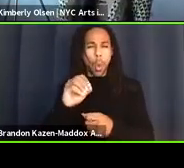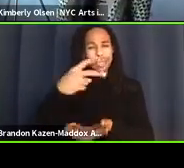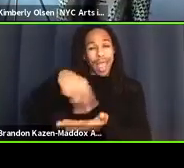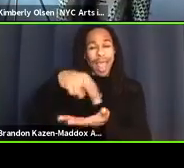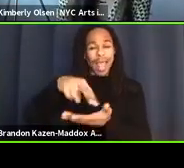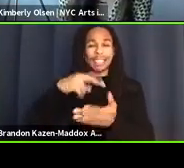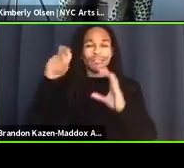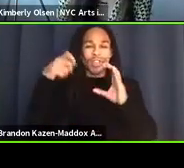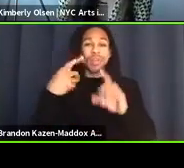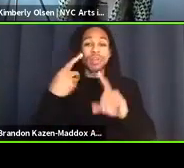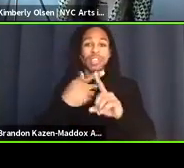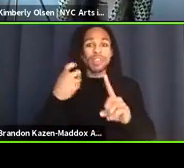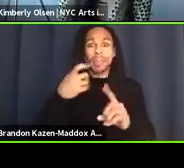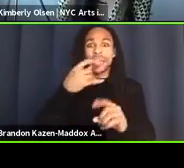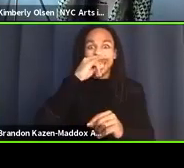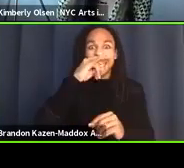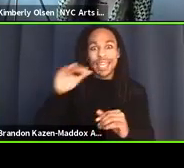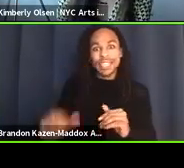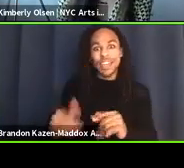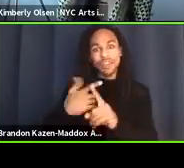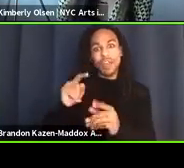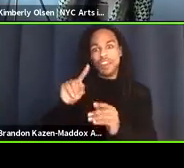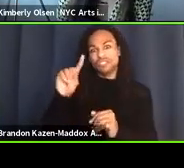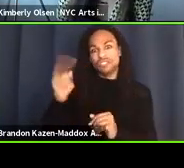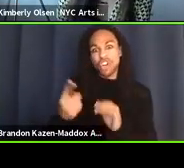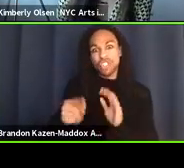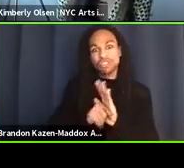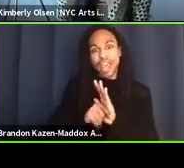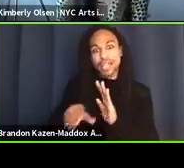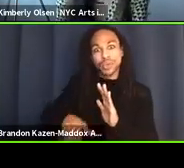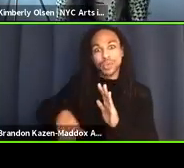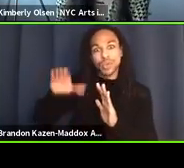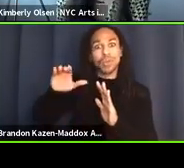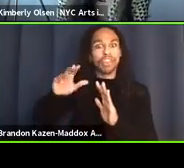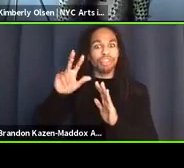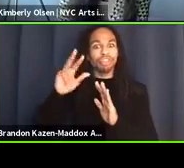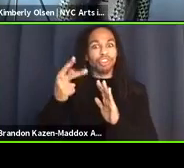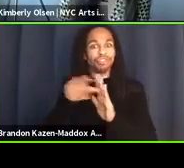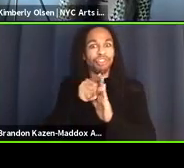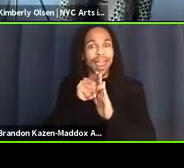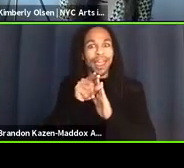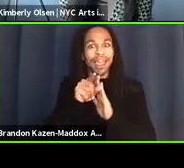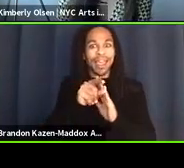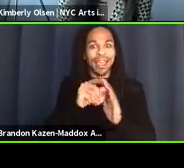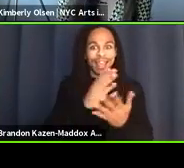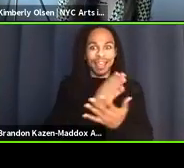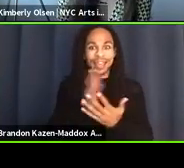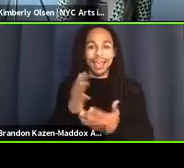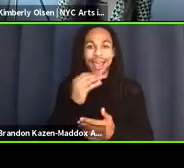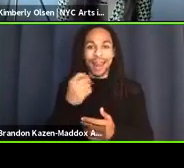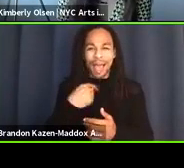right now more than ever? Ana Nery Fragoso: From the dance